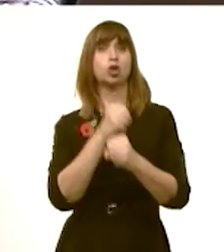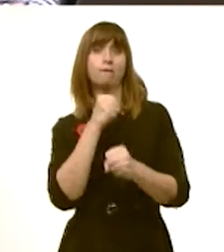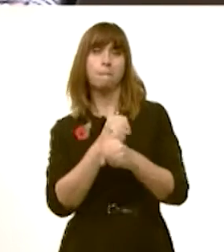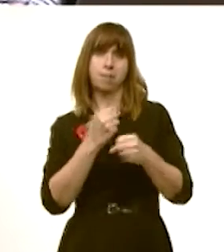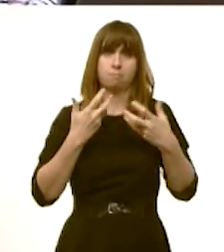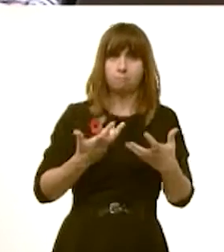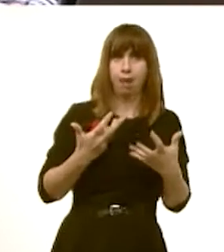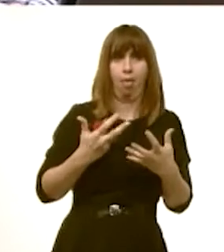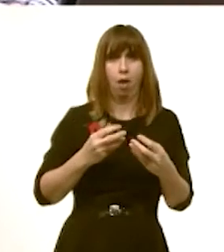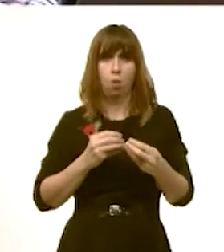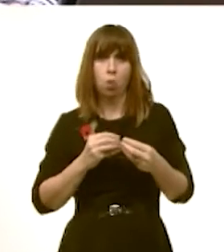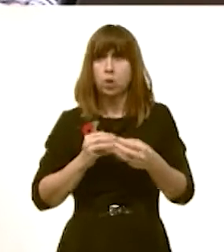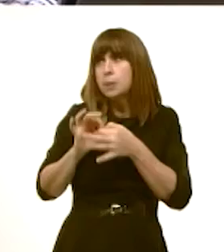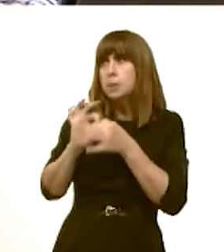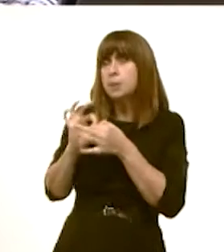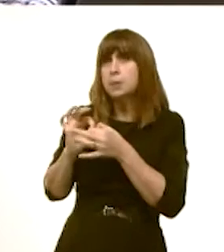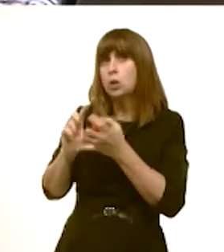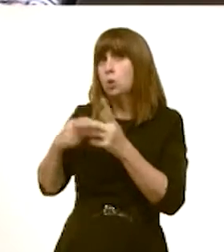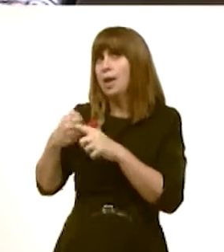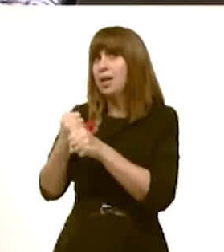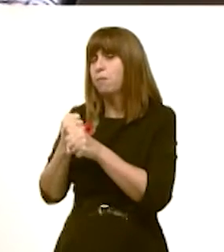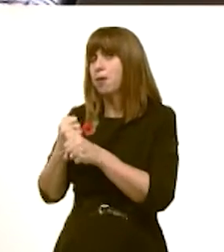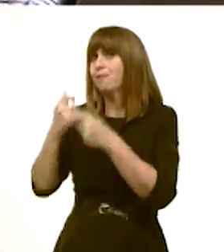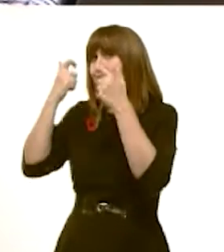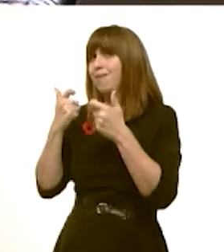with UK Government officials and legal counsel on this issue.